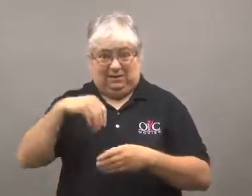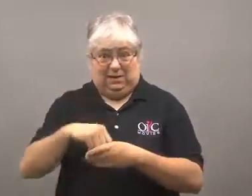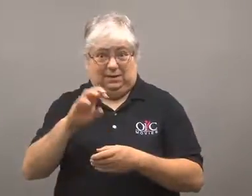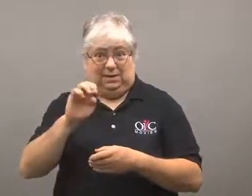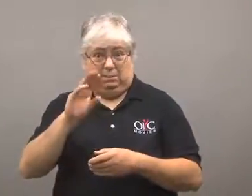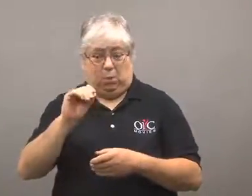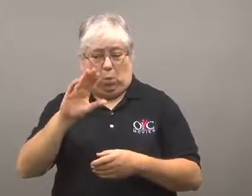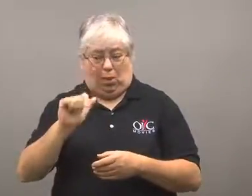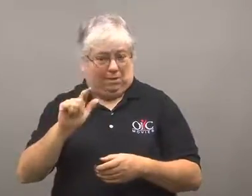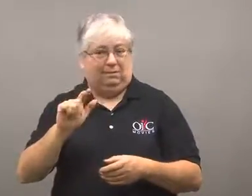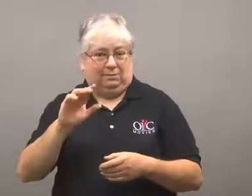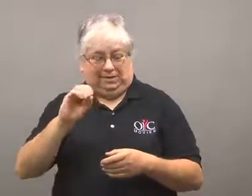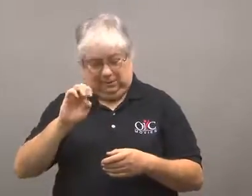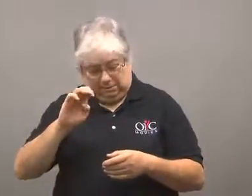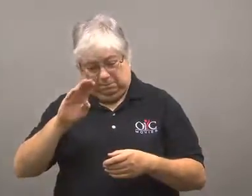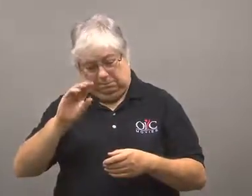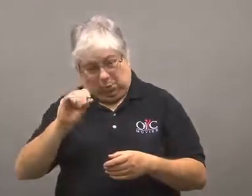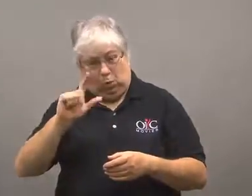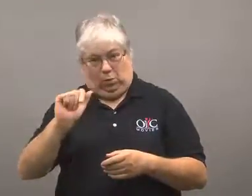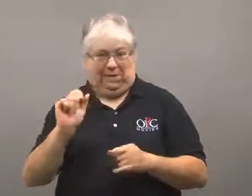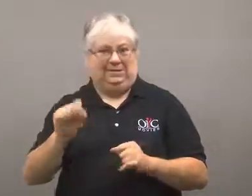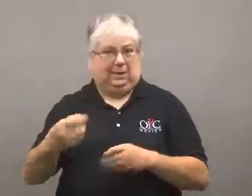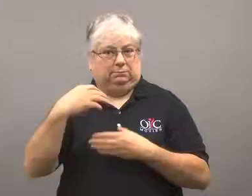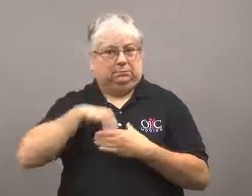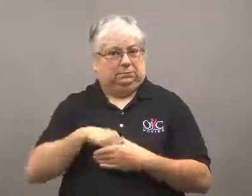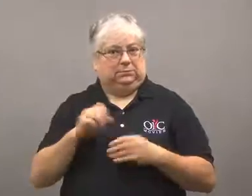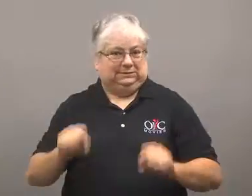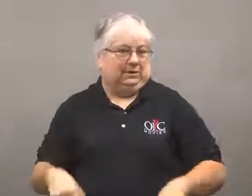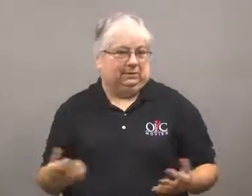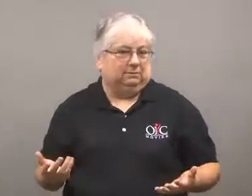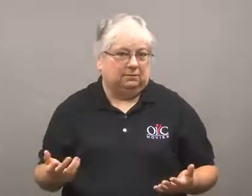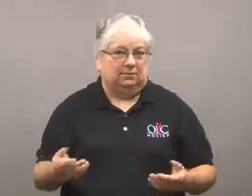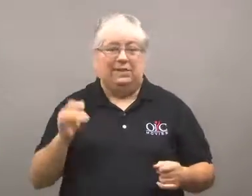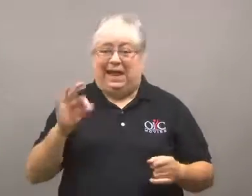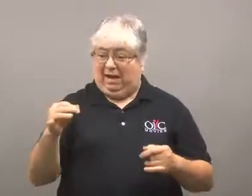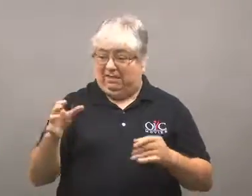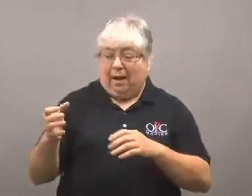Ebola can be passed along this way.